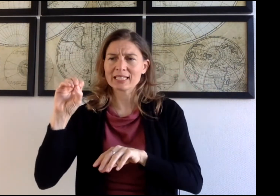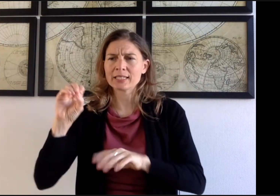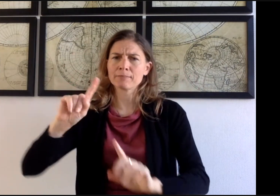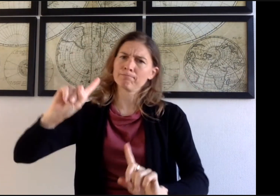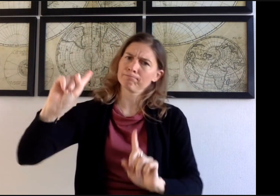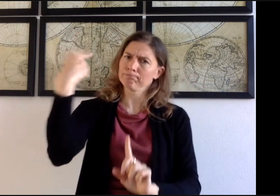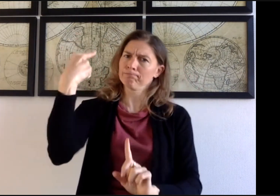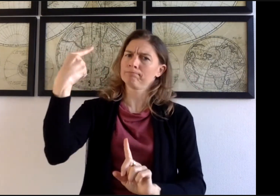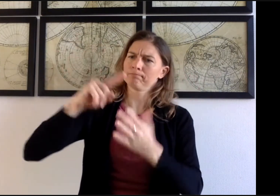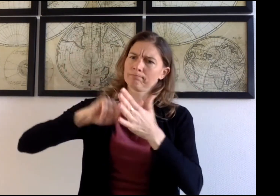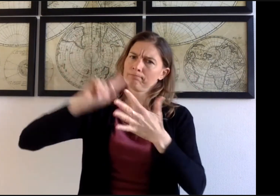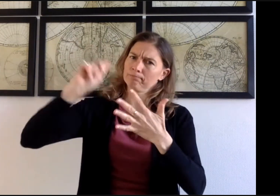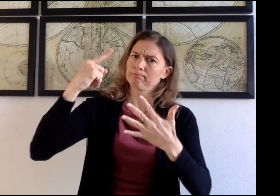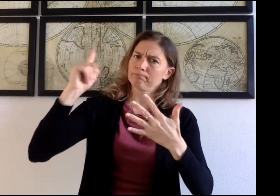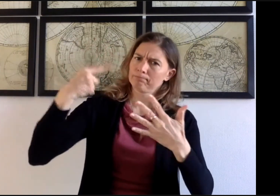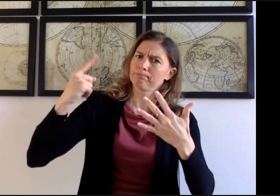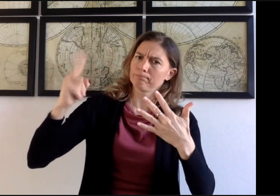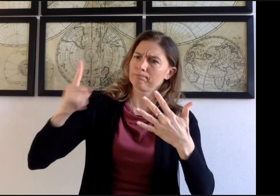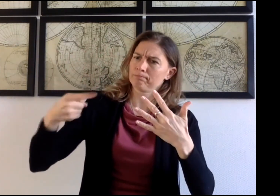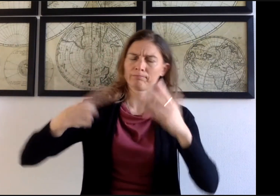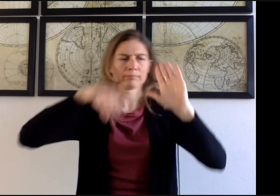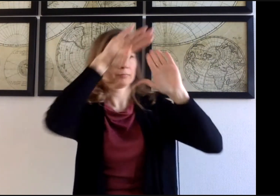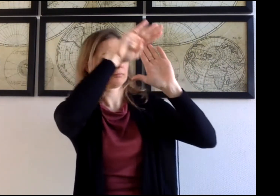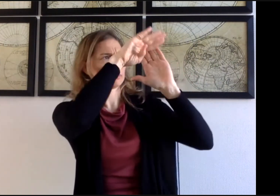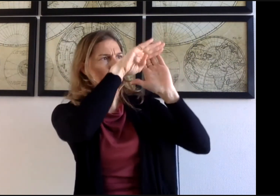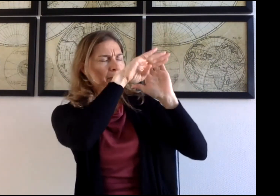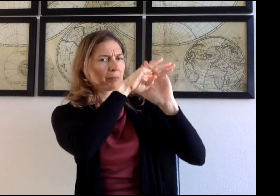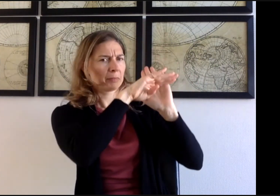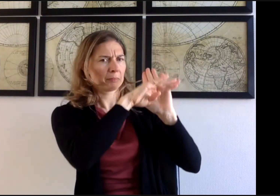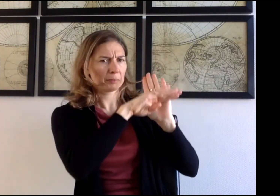we noticed a lot of our members and disability organizations use it